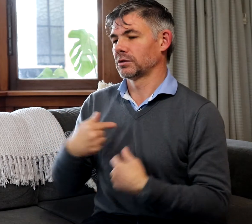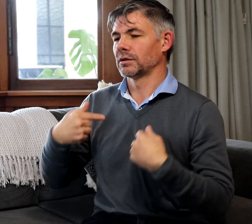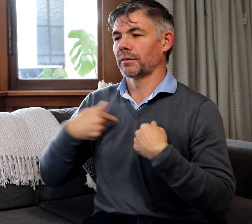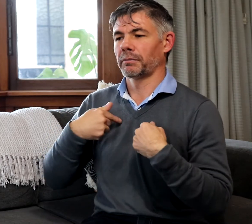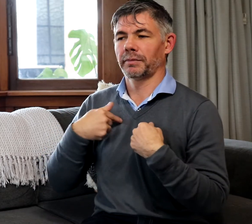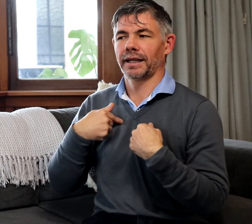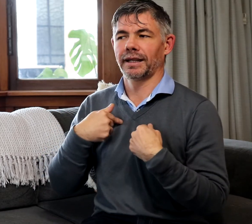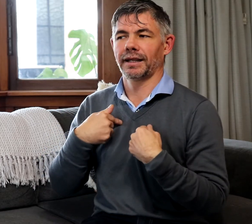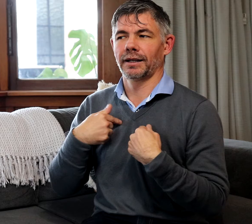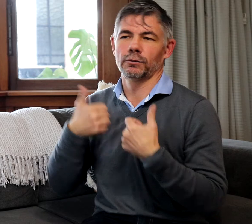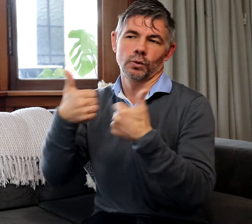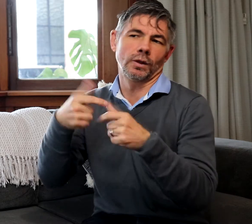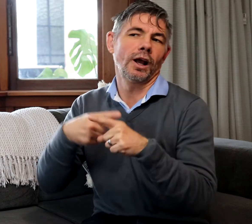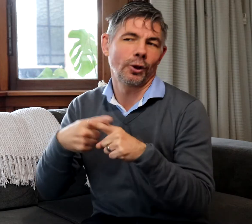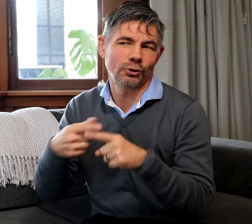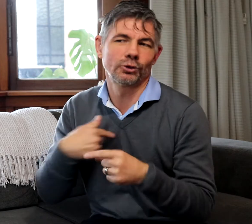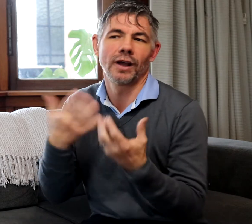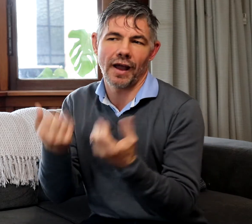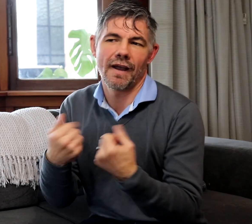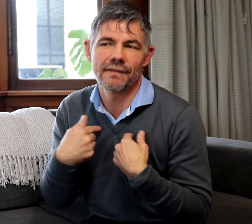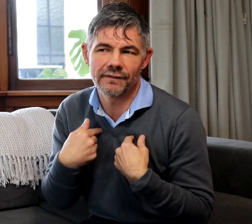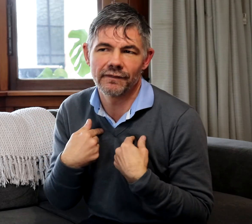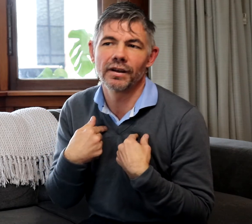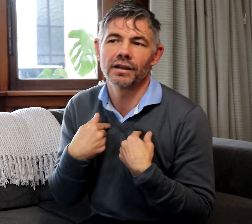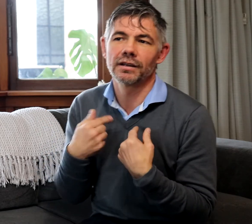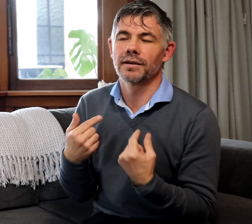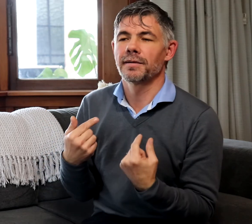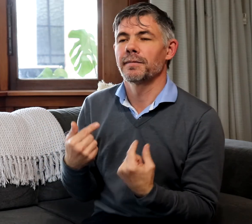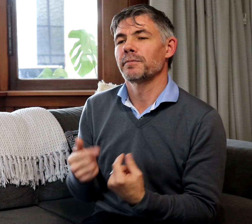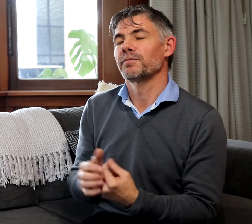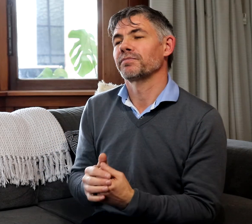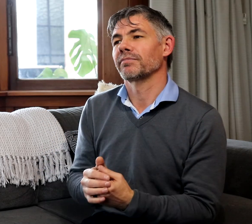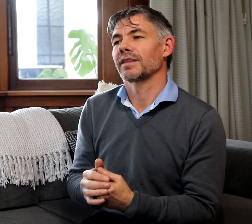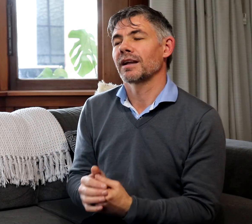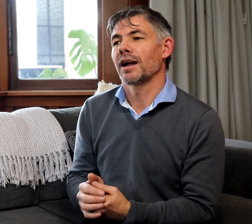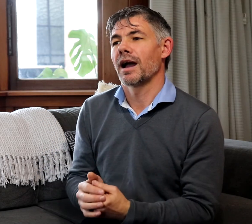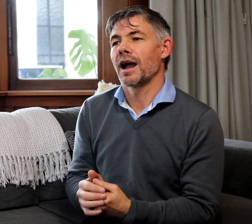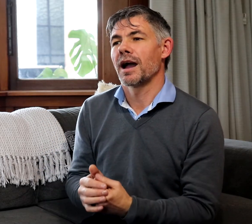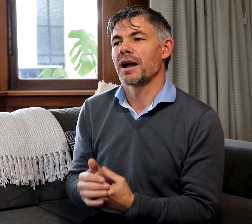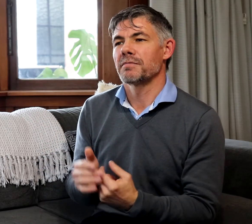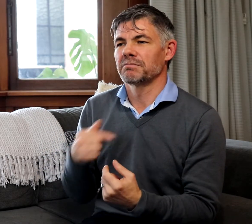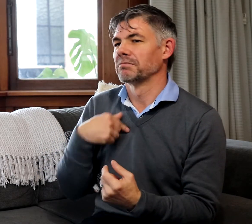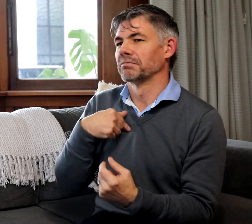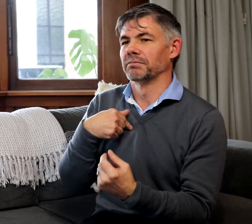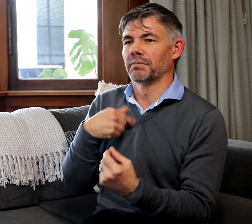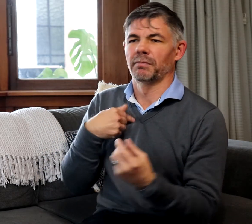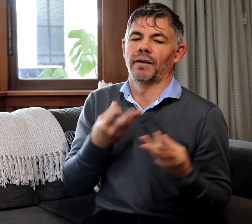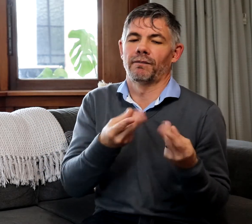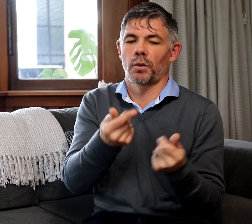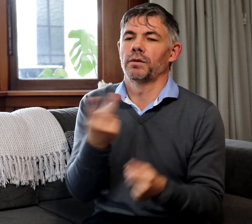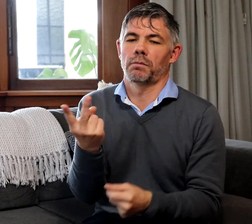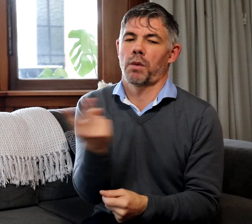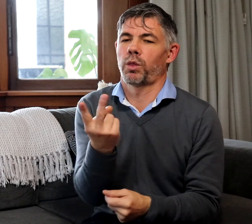So there's some people whose language level might be a lot younger than their physical age.